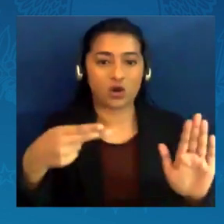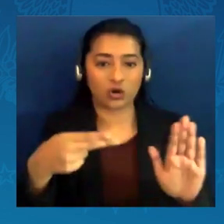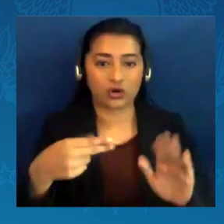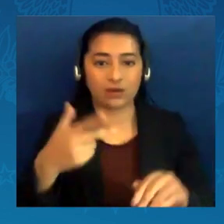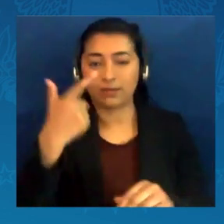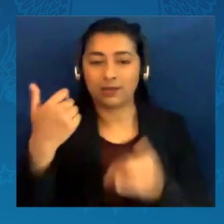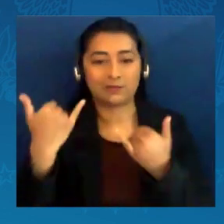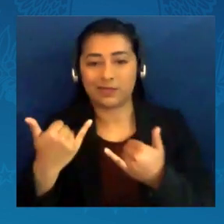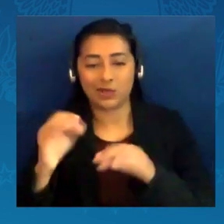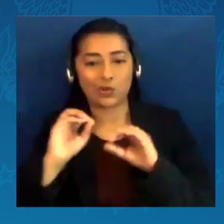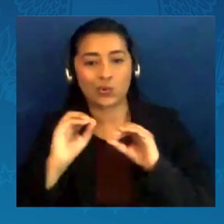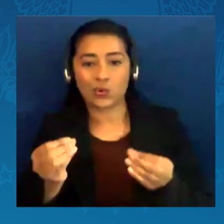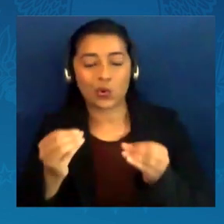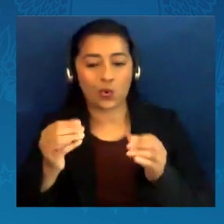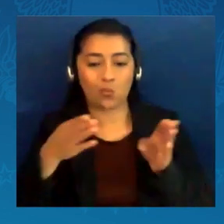It's a questionnaire at this point.